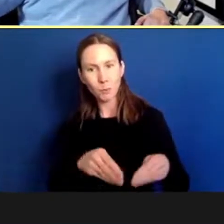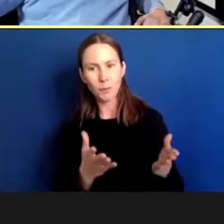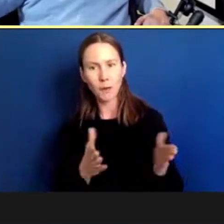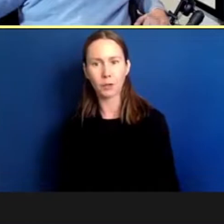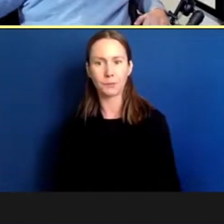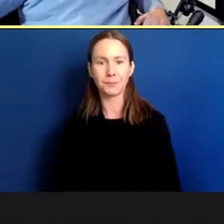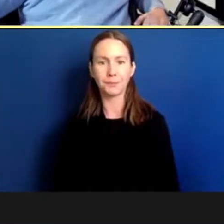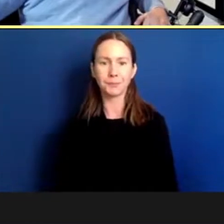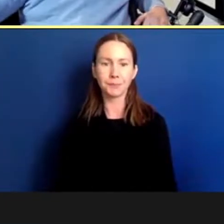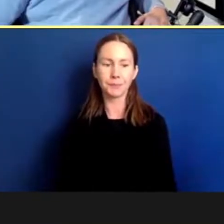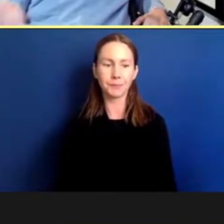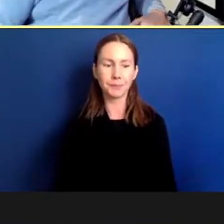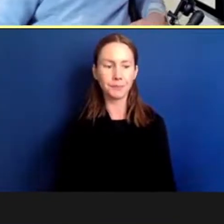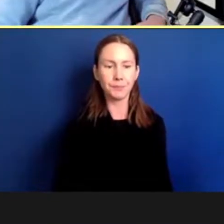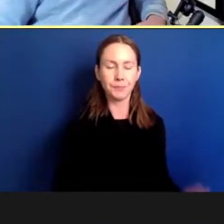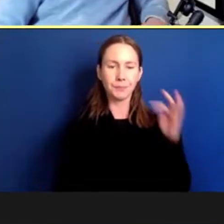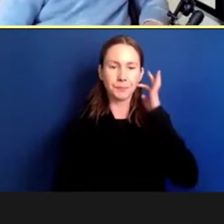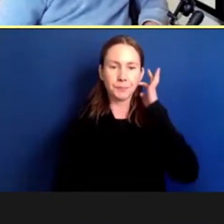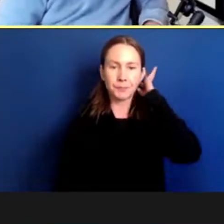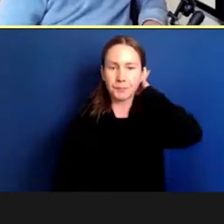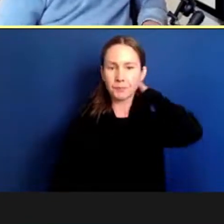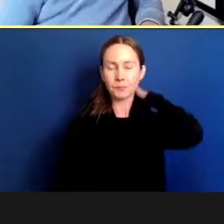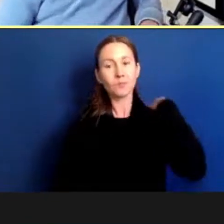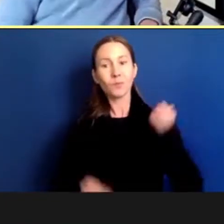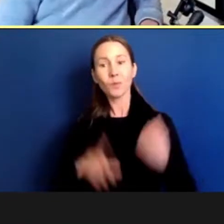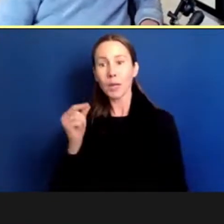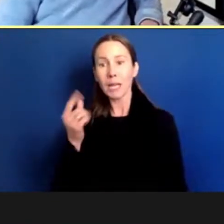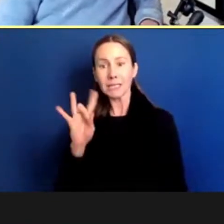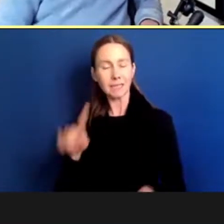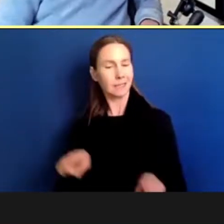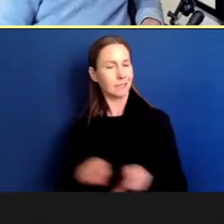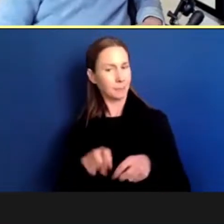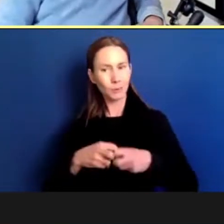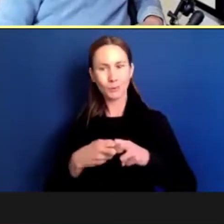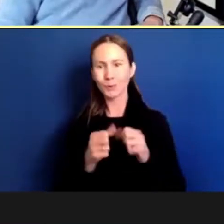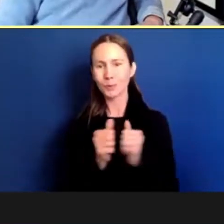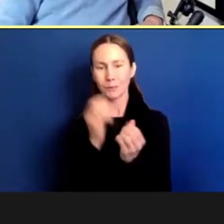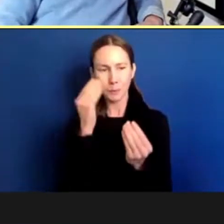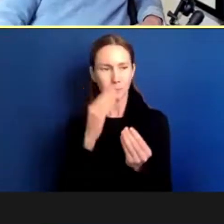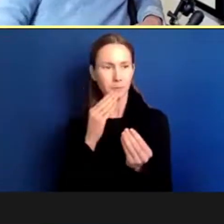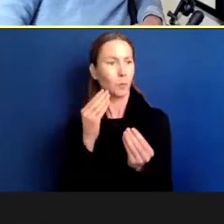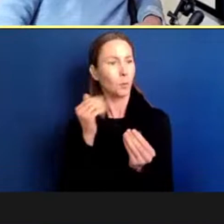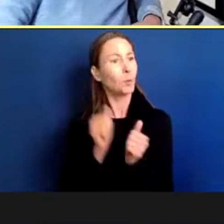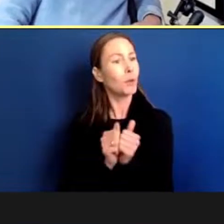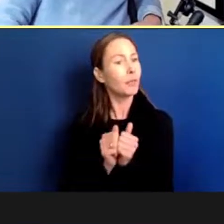In 2018 we also addressed the same issue with the Commission on Dental Accreditation. We encouraged